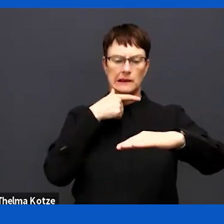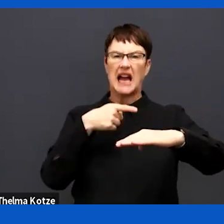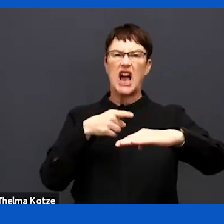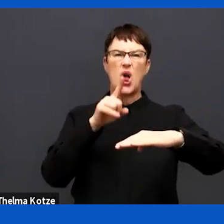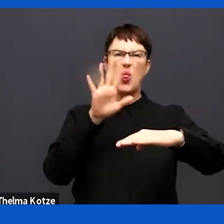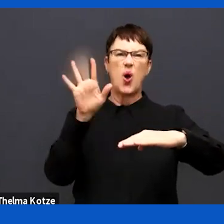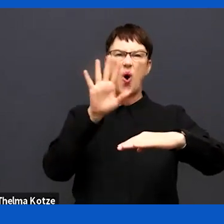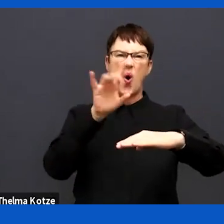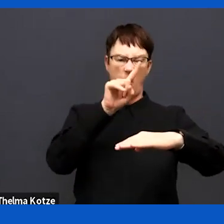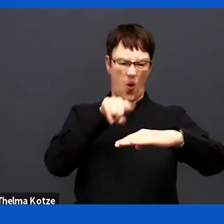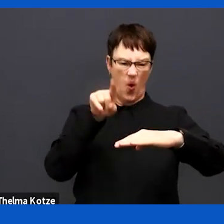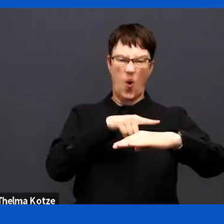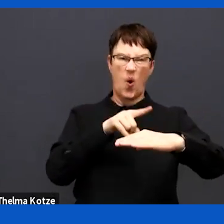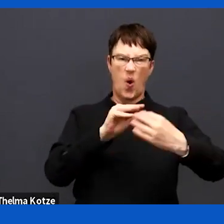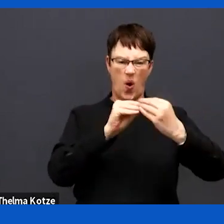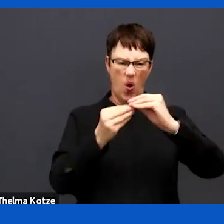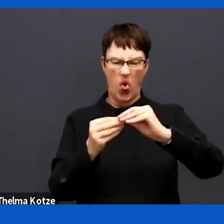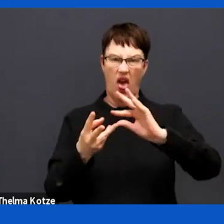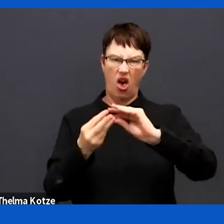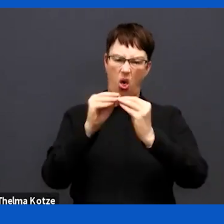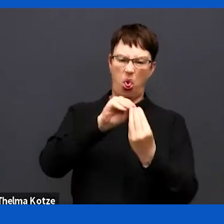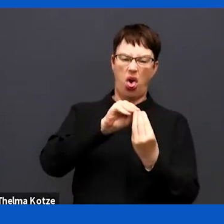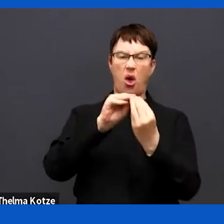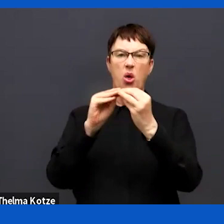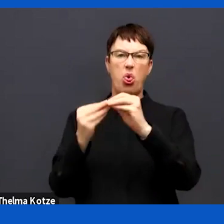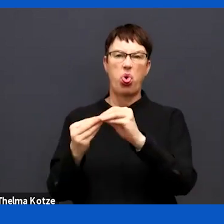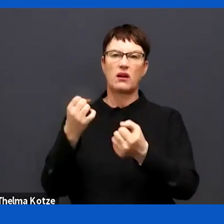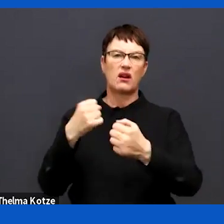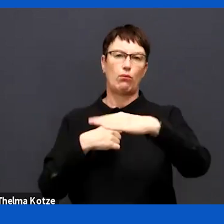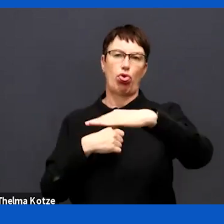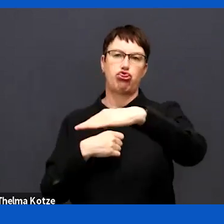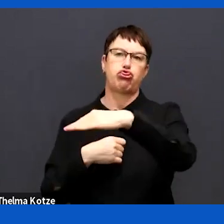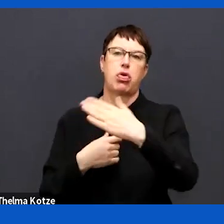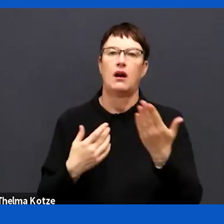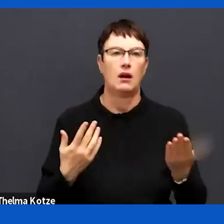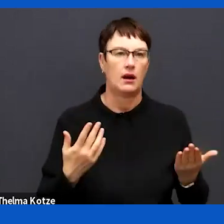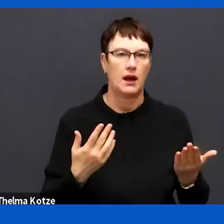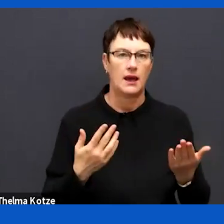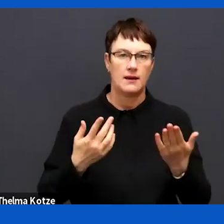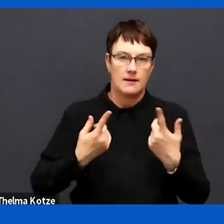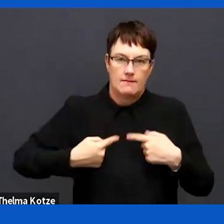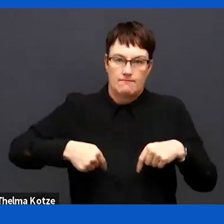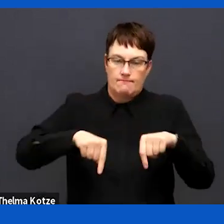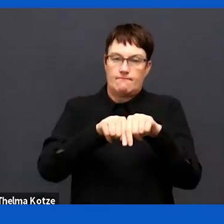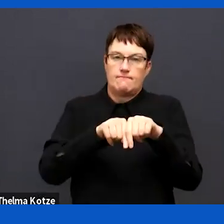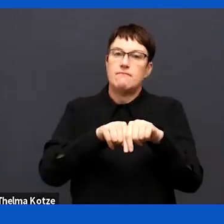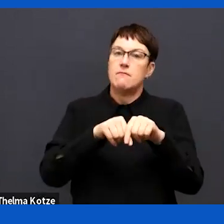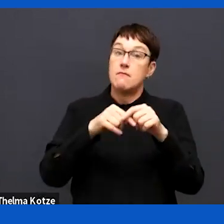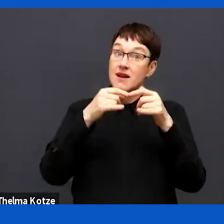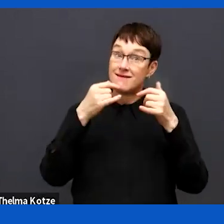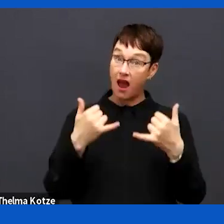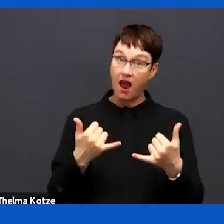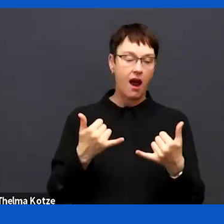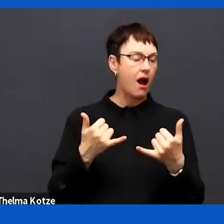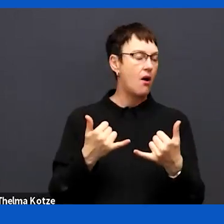from that. That is why we all have cars that are a lot more reliable. So fixing it after the